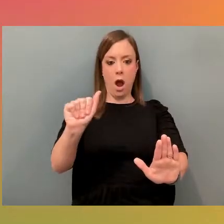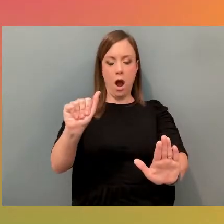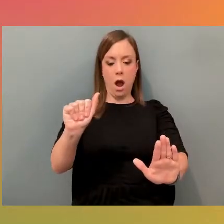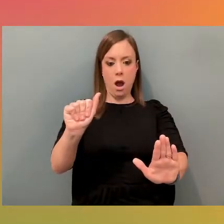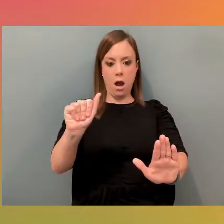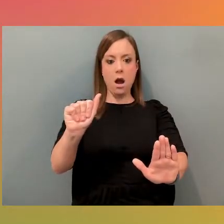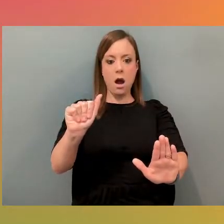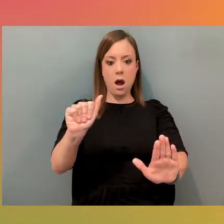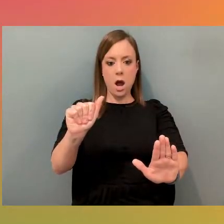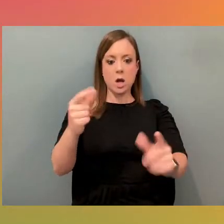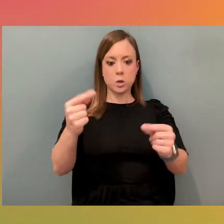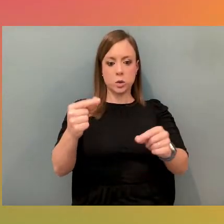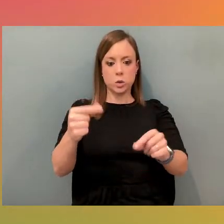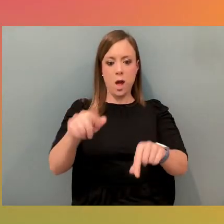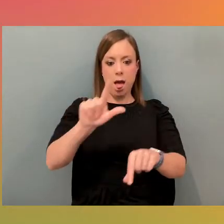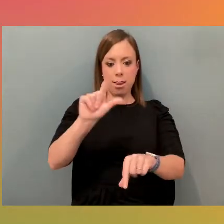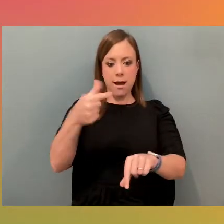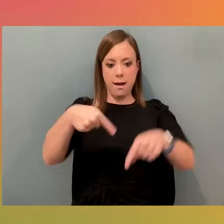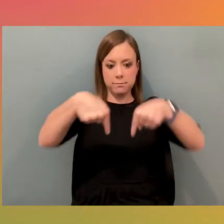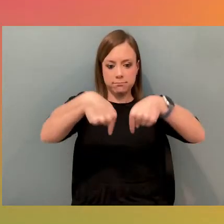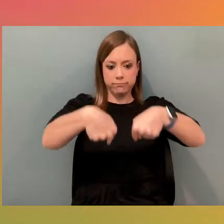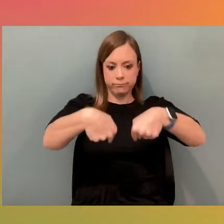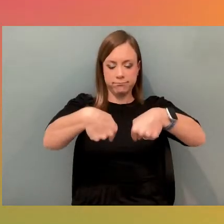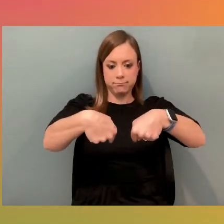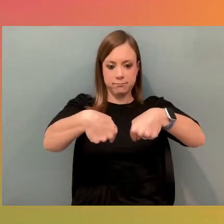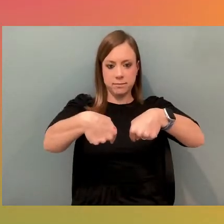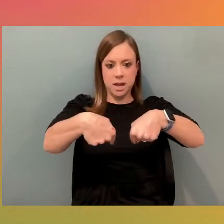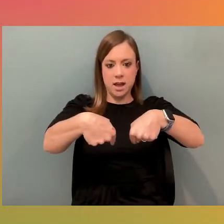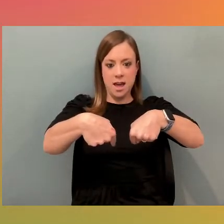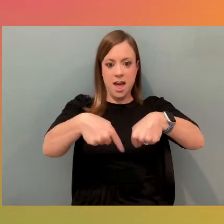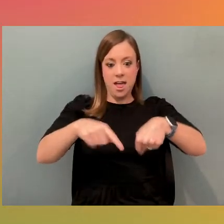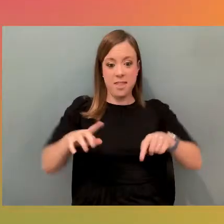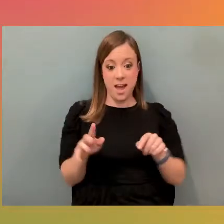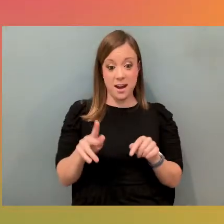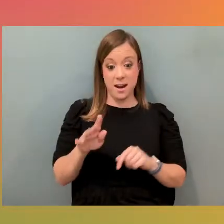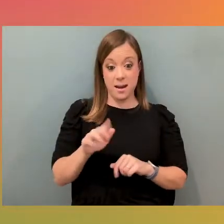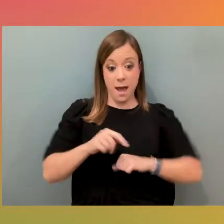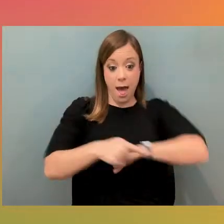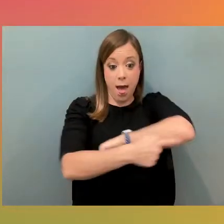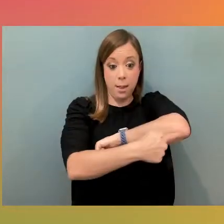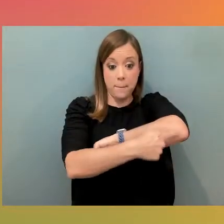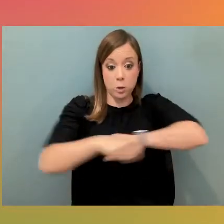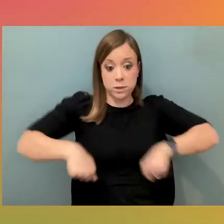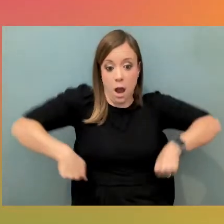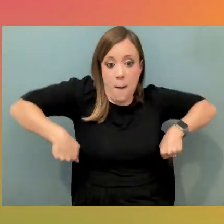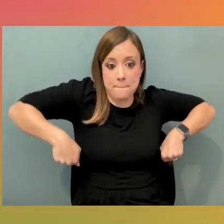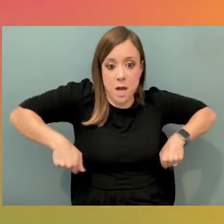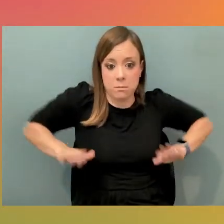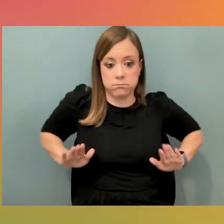AND LAND YOUR CHEST IN BETWEEN YOUR HANDS UNTUCK THE TOES, AND MAG ADVERTISE THE ELBOWS